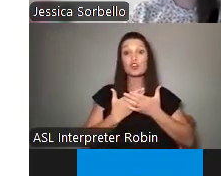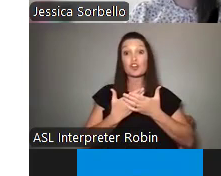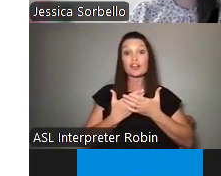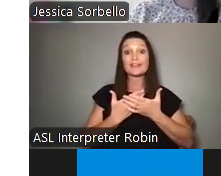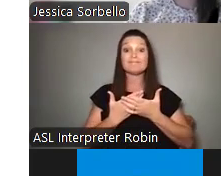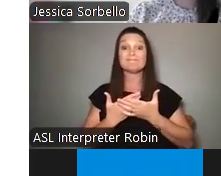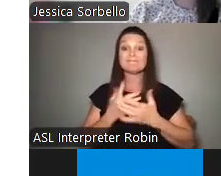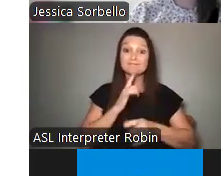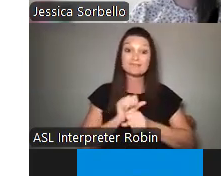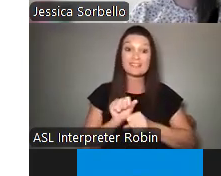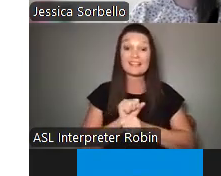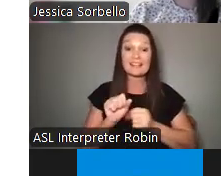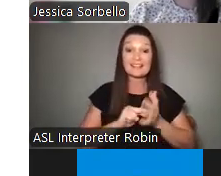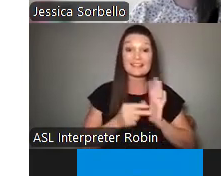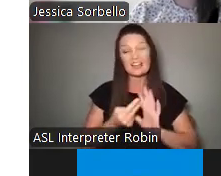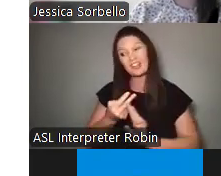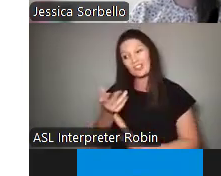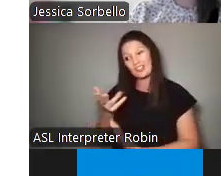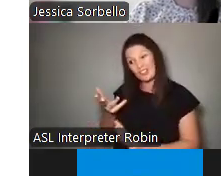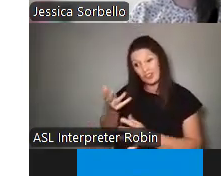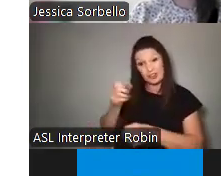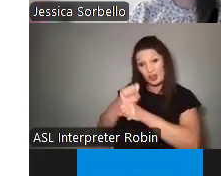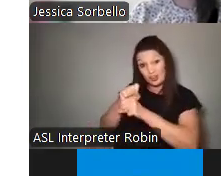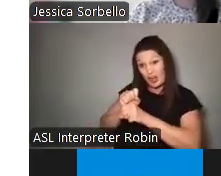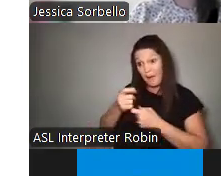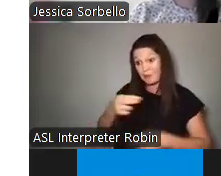is not the best time to partake in substances is and